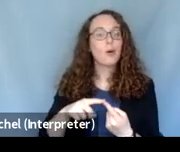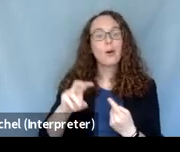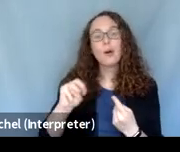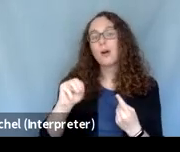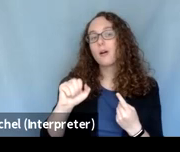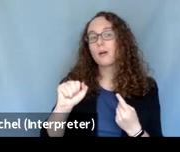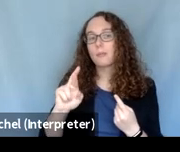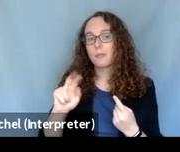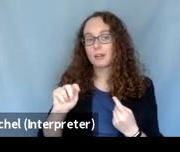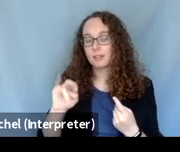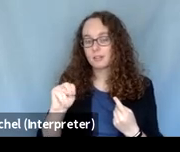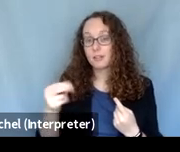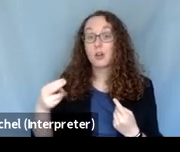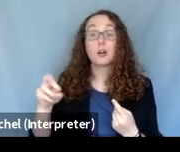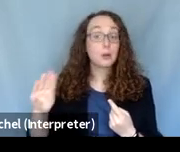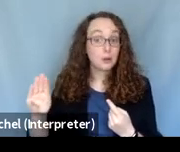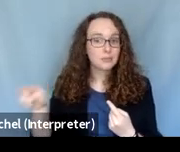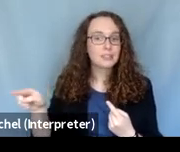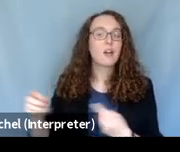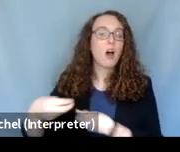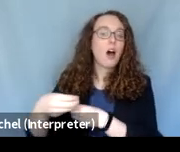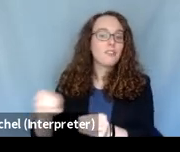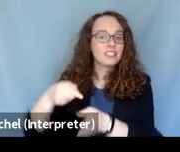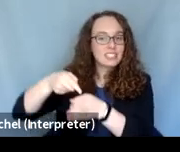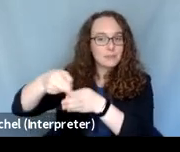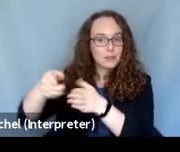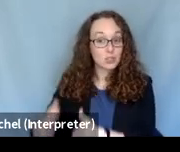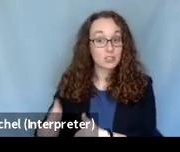Specialist and if you were to contact our office